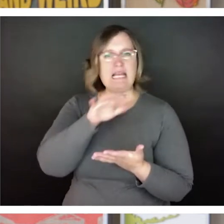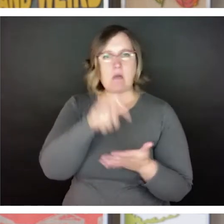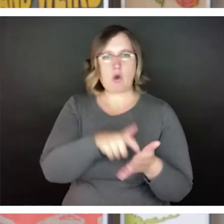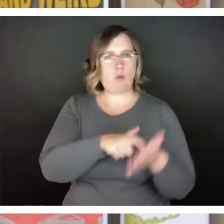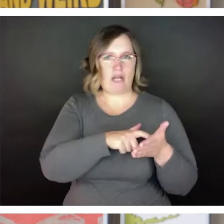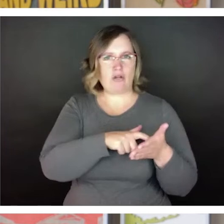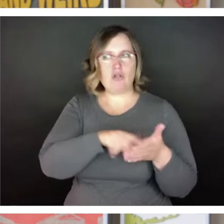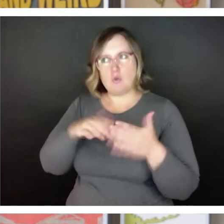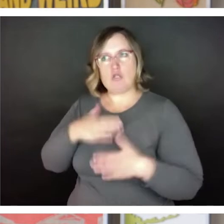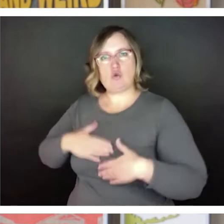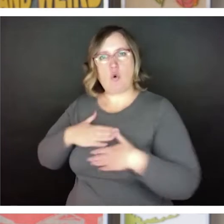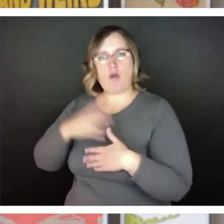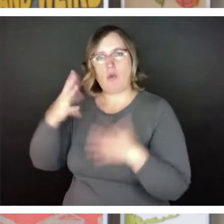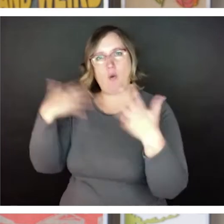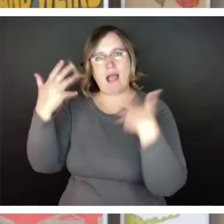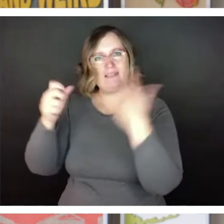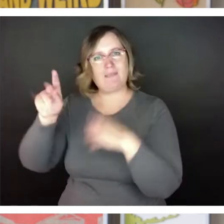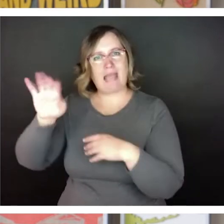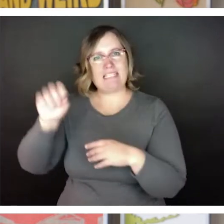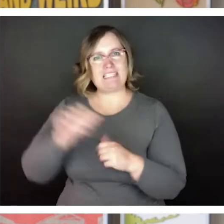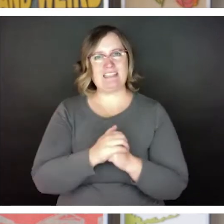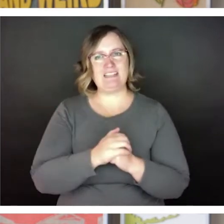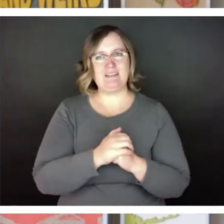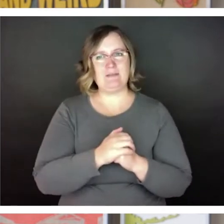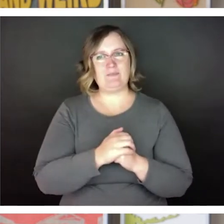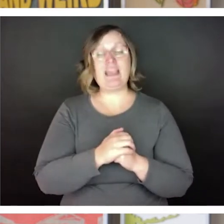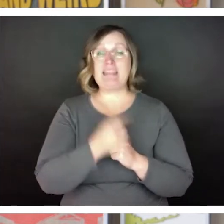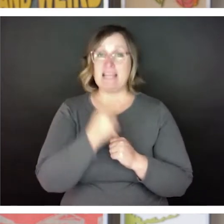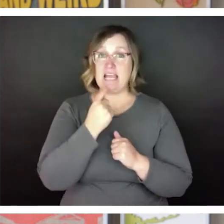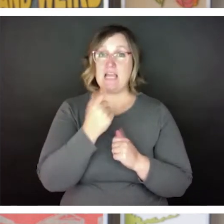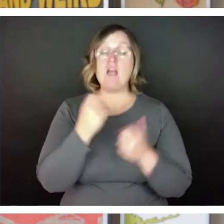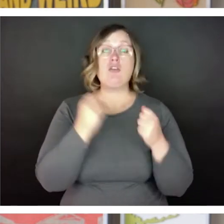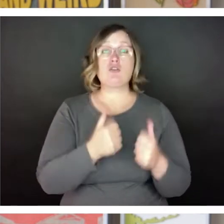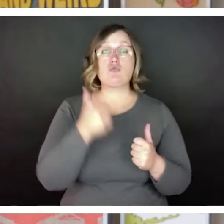to enjoy our wild spaces. They say the strongest steel is forged in the hottest fires.